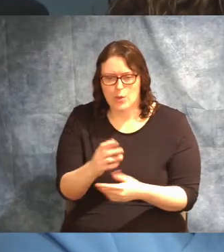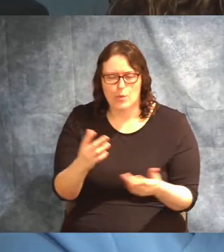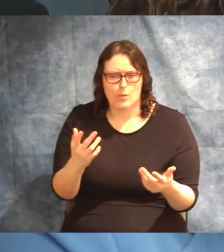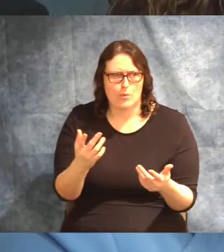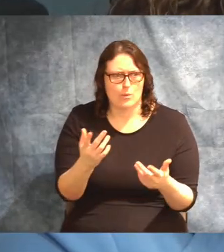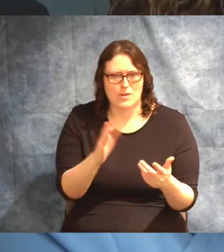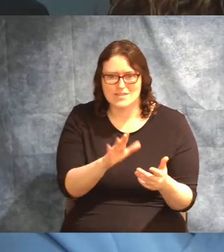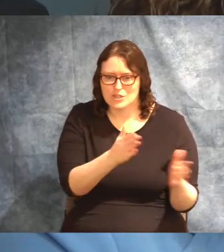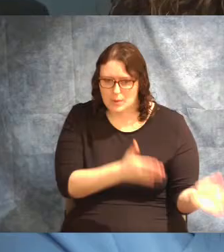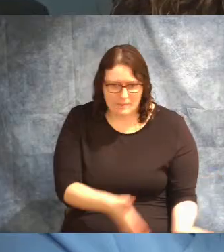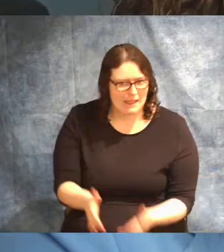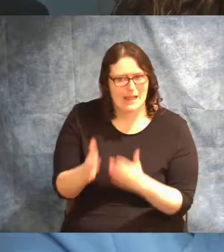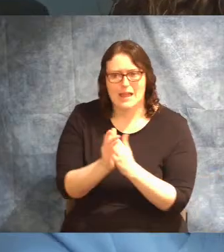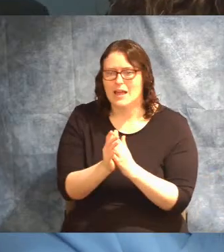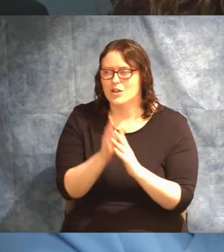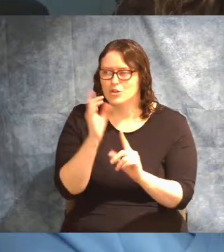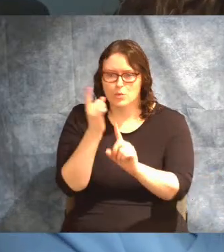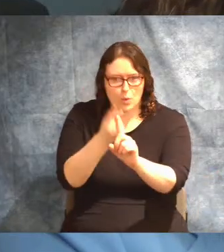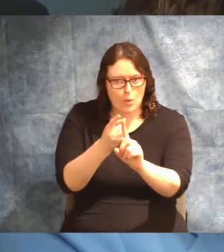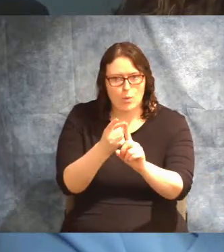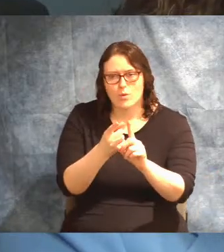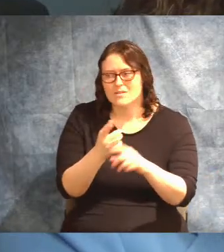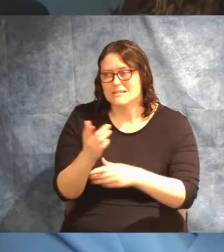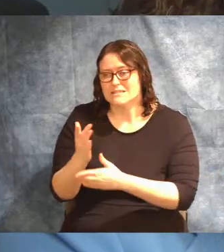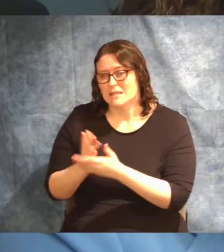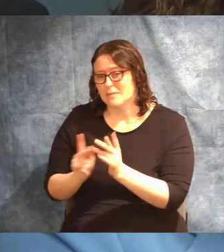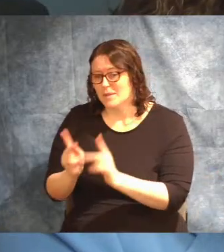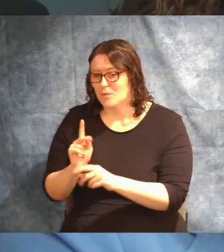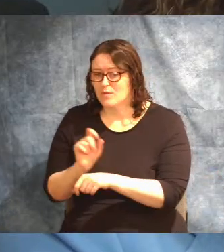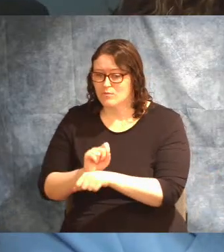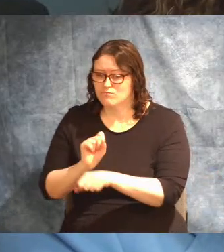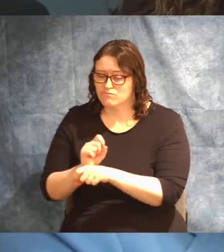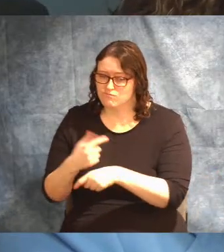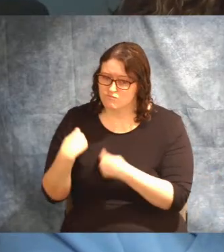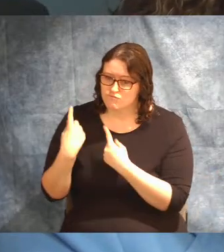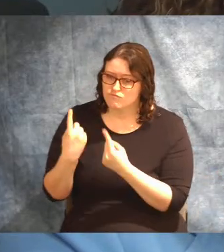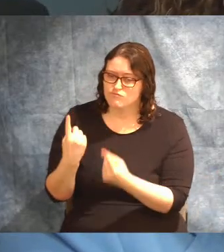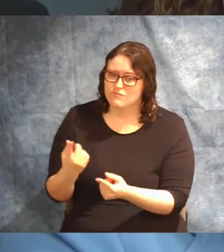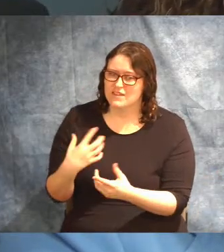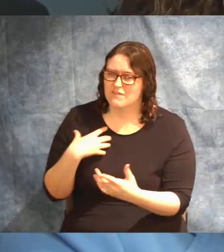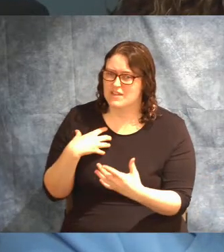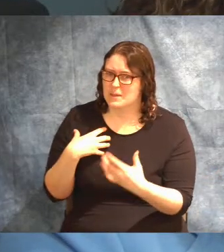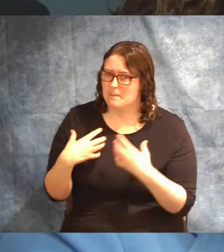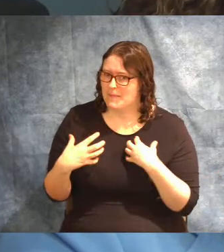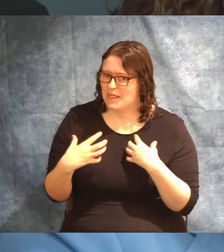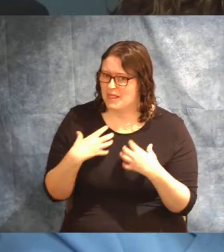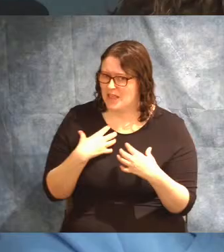I've been hearing some complaints. some folks been there a long time. U and I they said it's